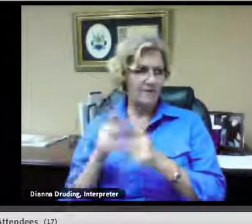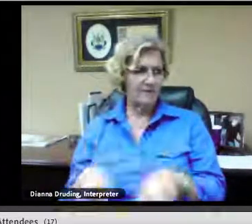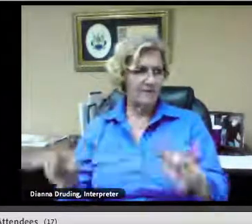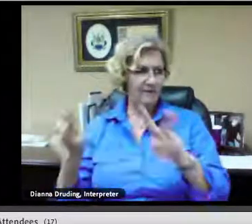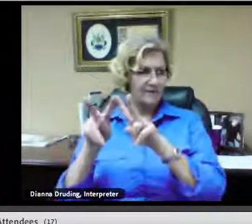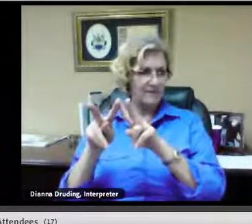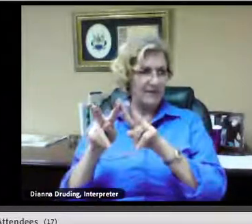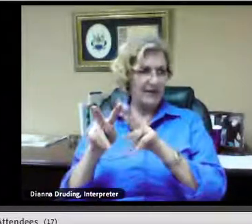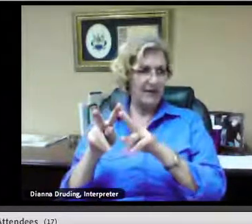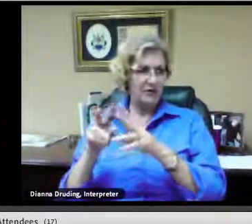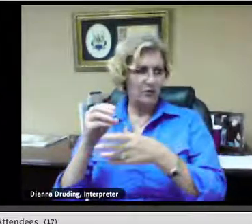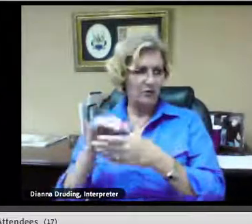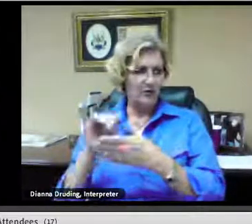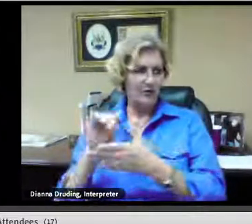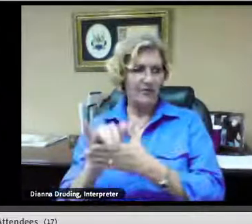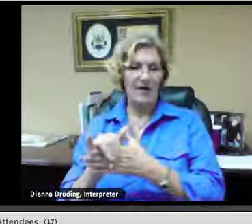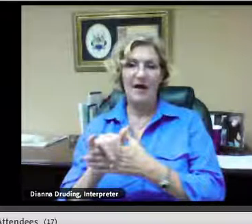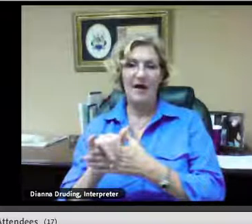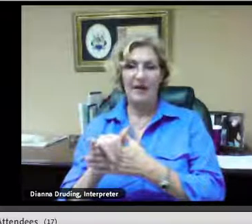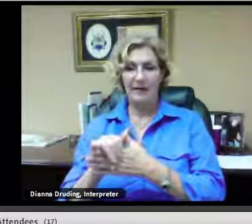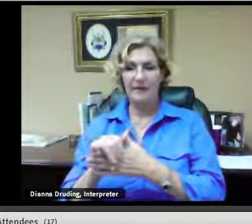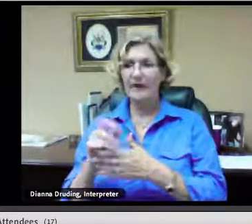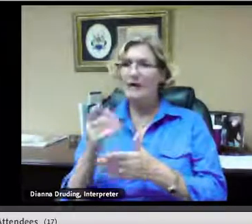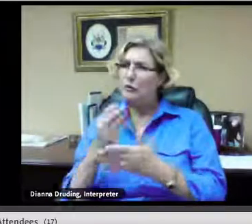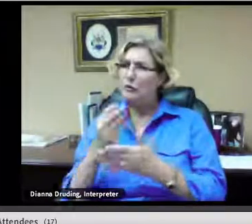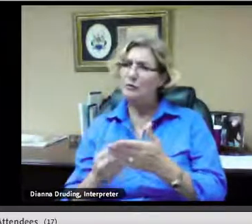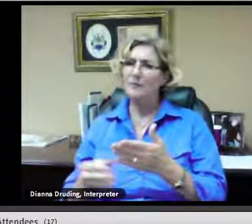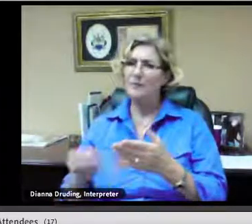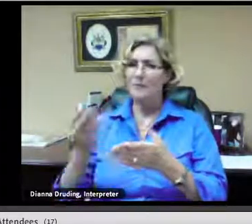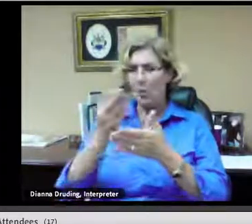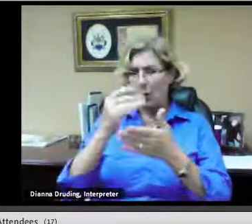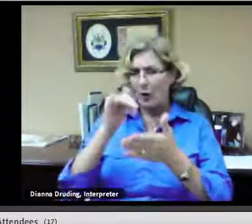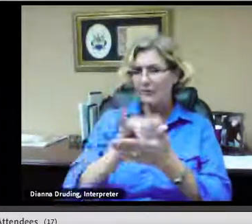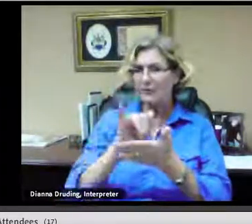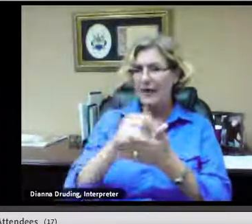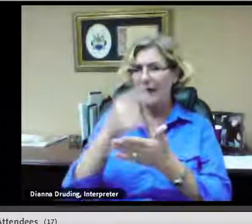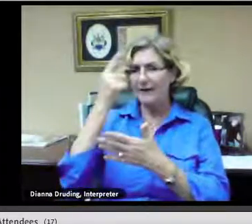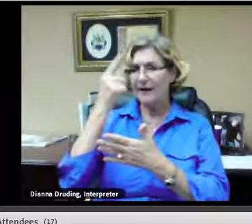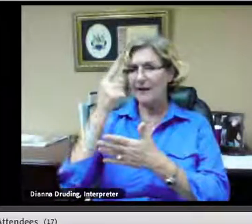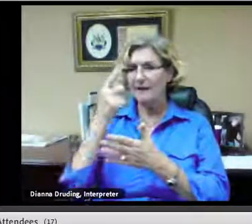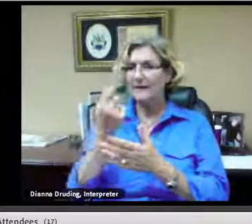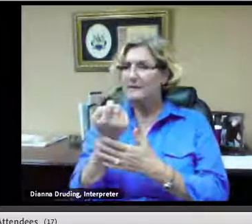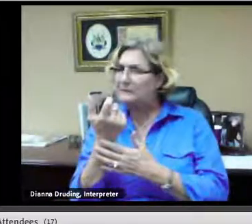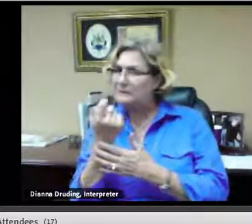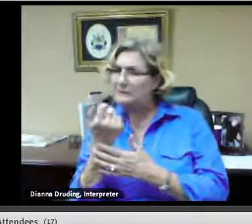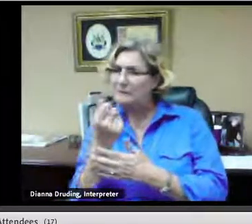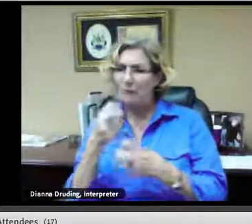which I think is a little bit problematic because, as we saw, that's not really a perfect model. It's just another layer.